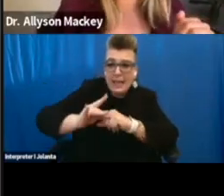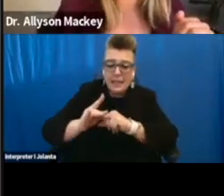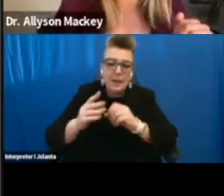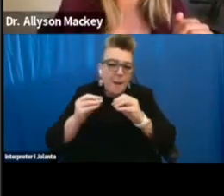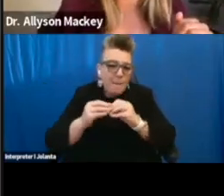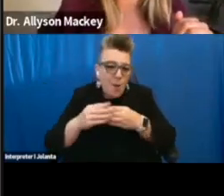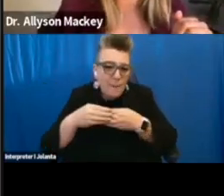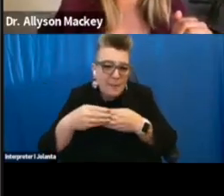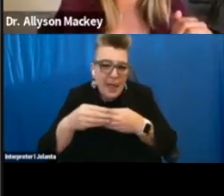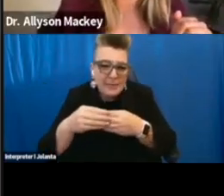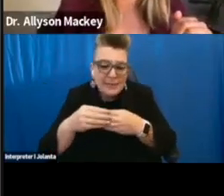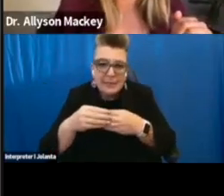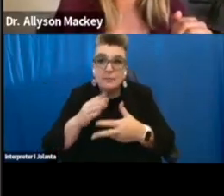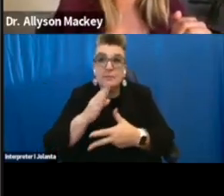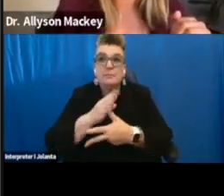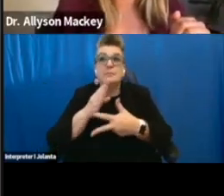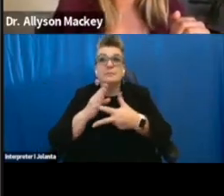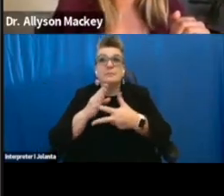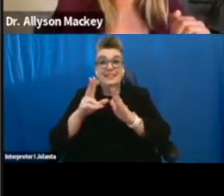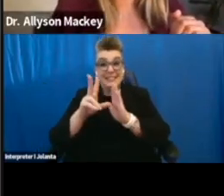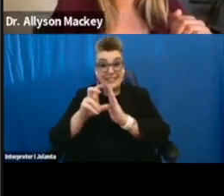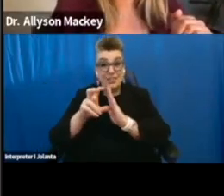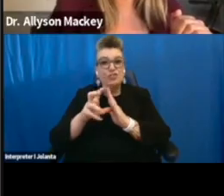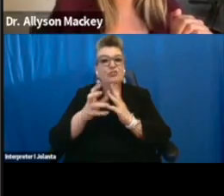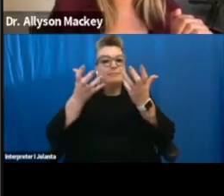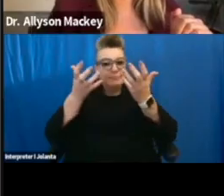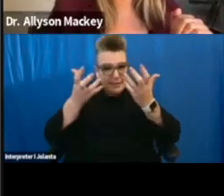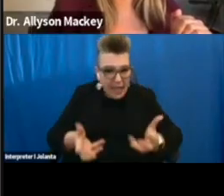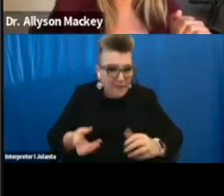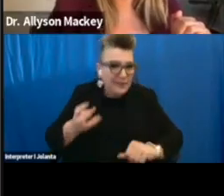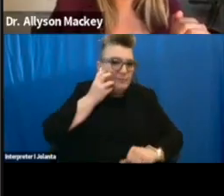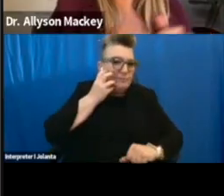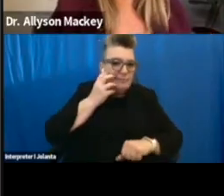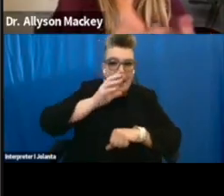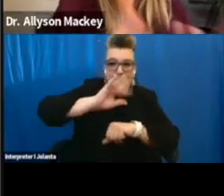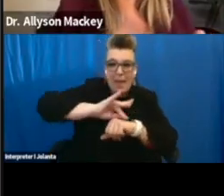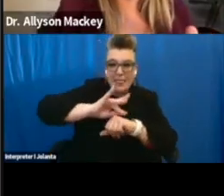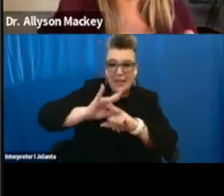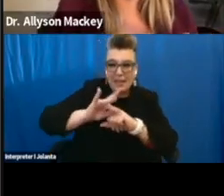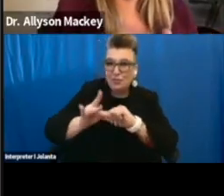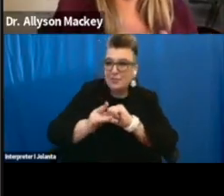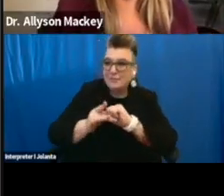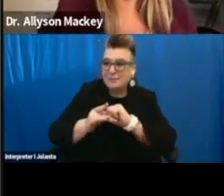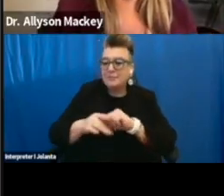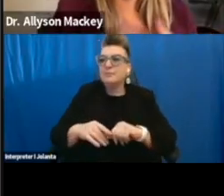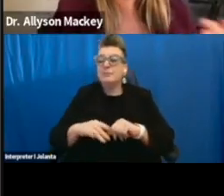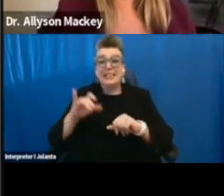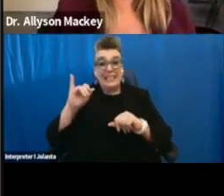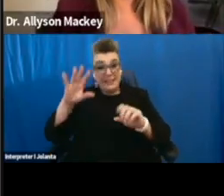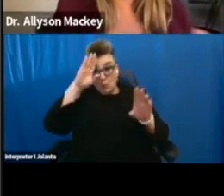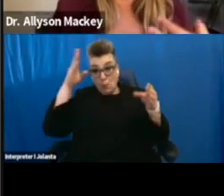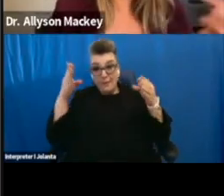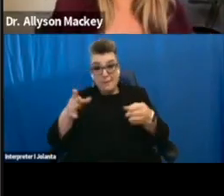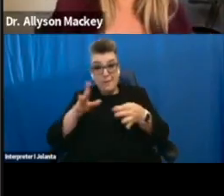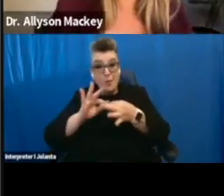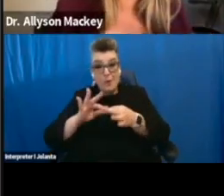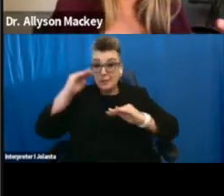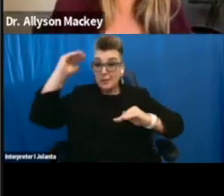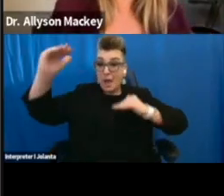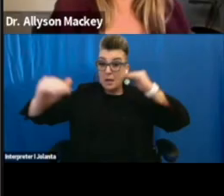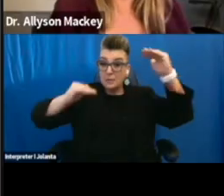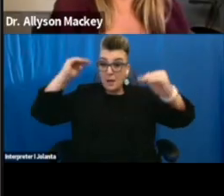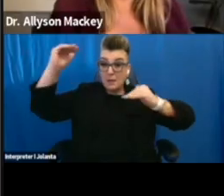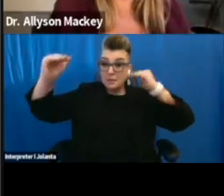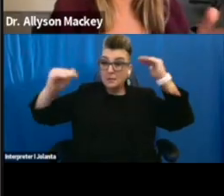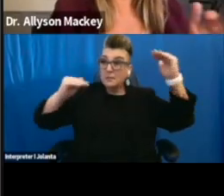minelinated if we focus on adults we see what we expect which is